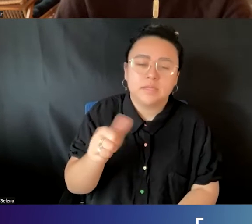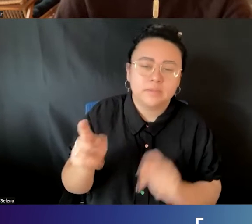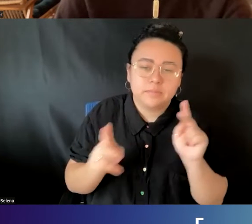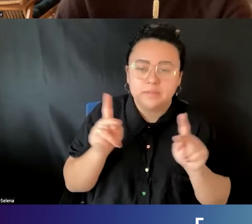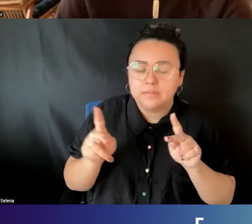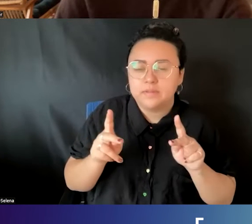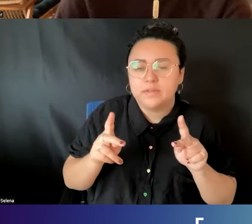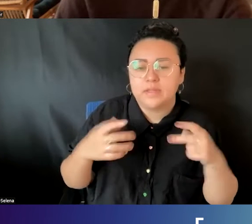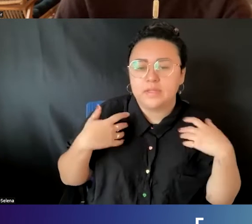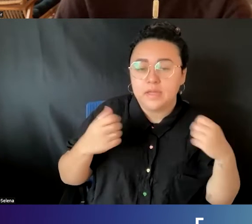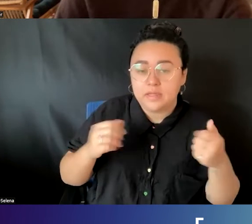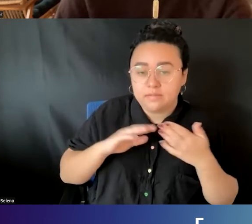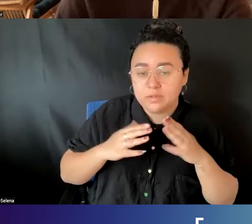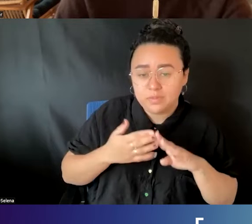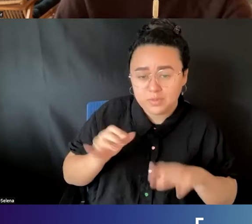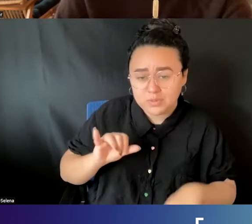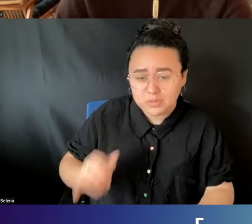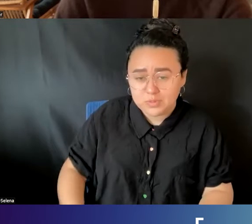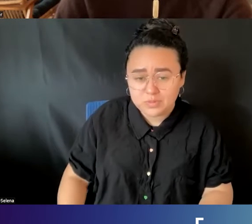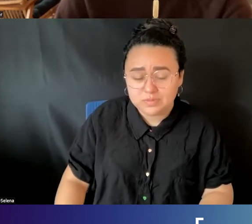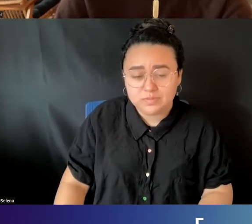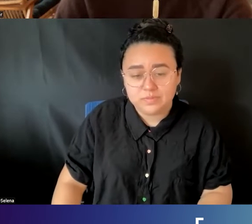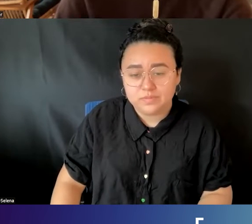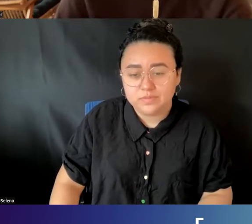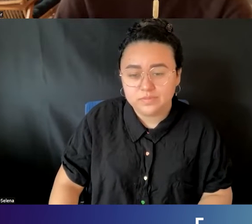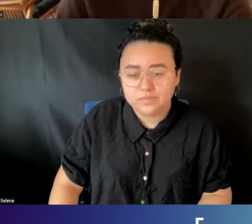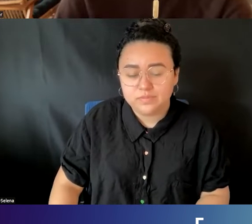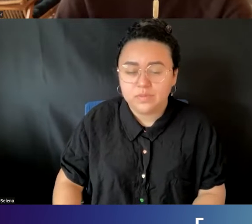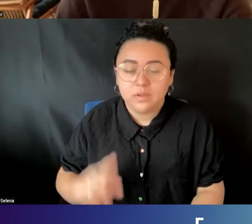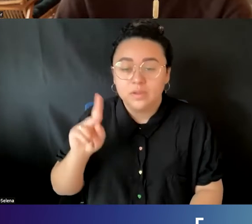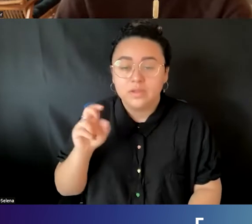health of our community. Yeah. So I appreciate that, Stephen.